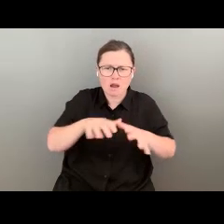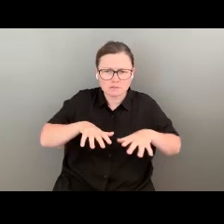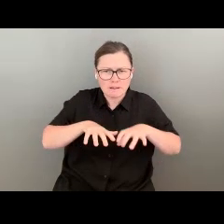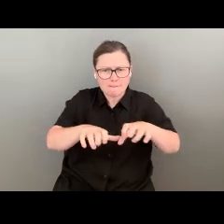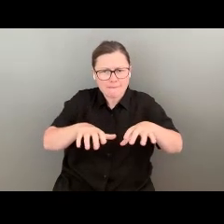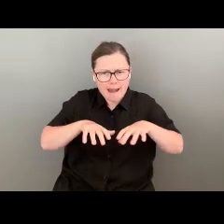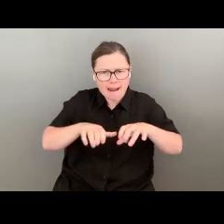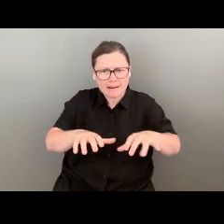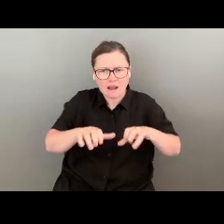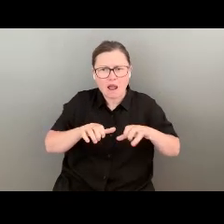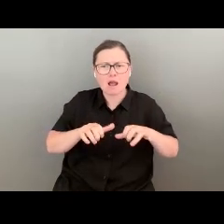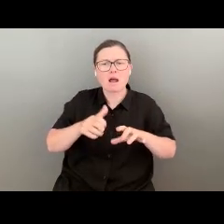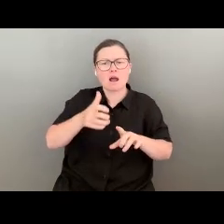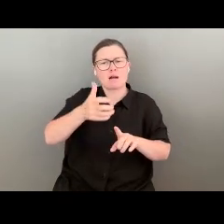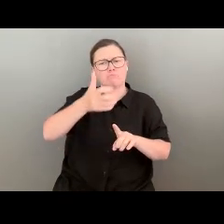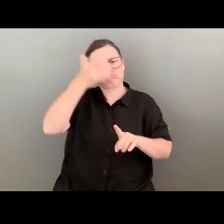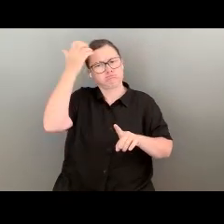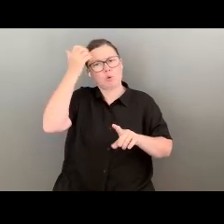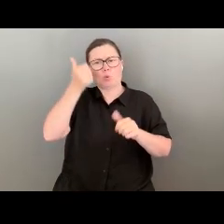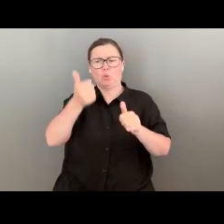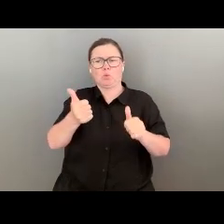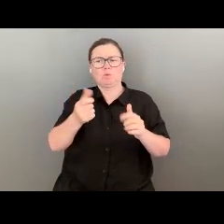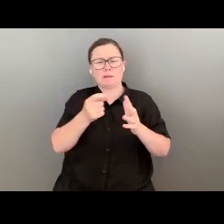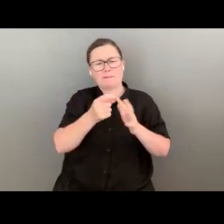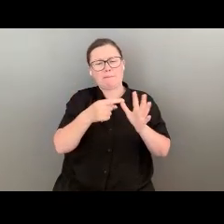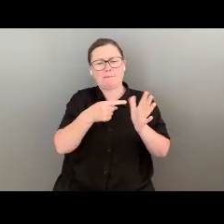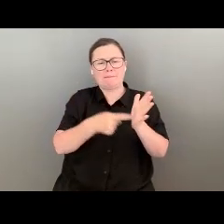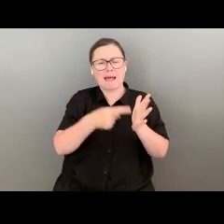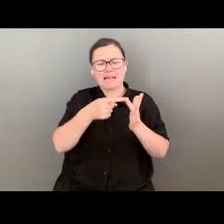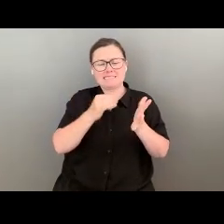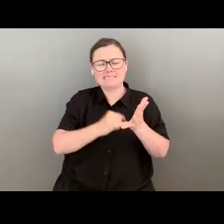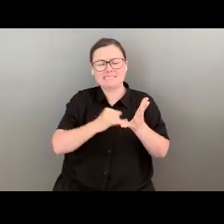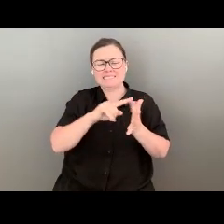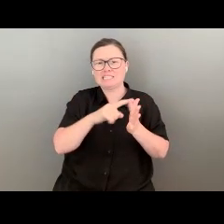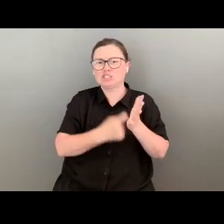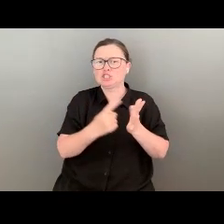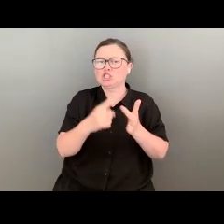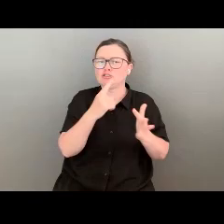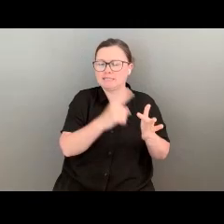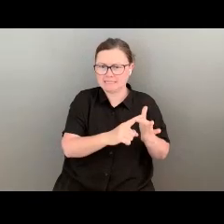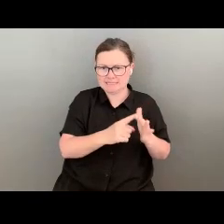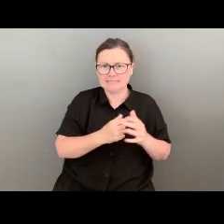The essential criteria for a really good almond croissant, and of course this is scientifically researched